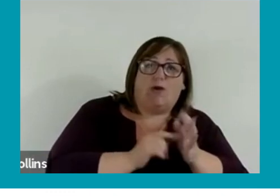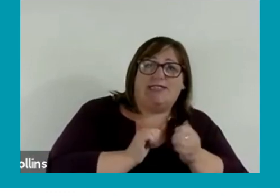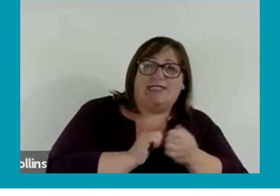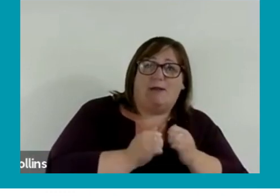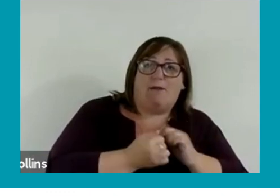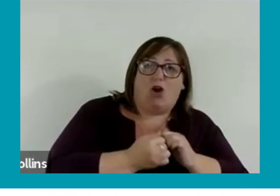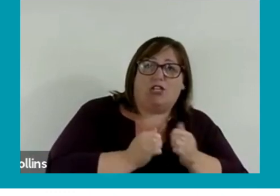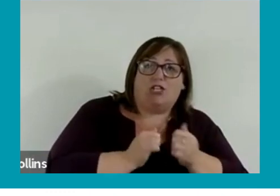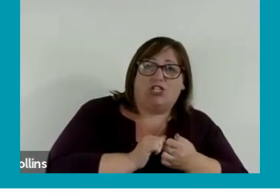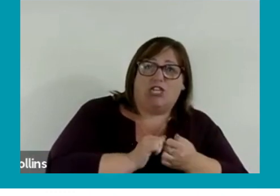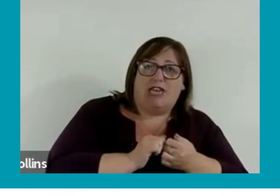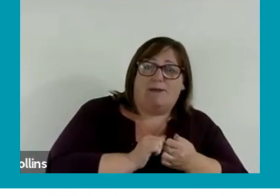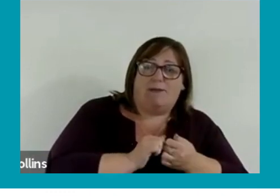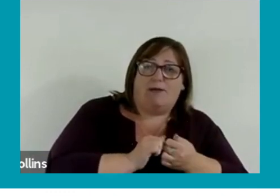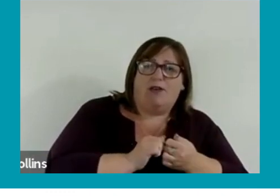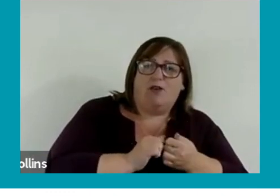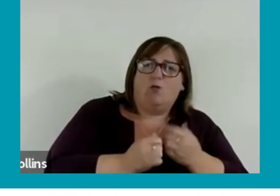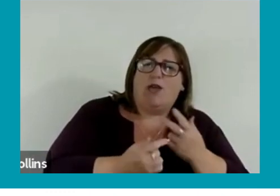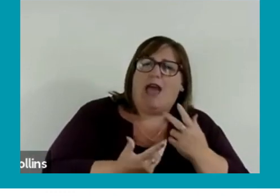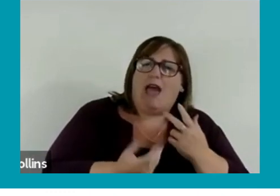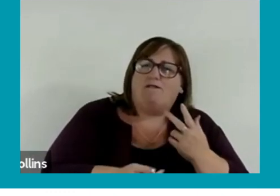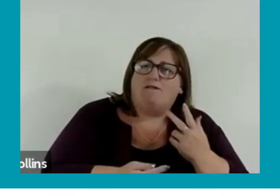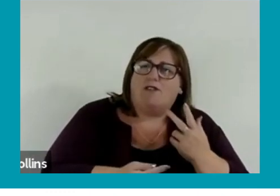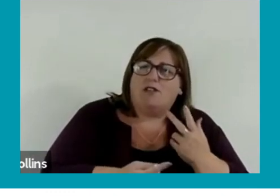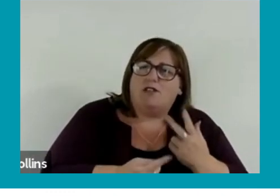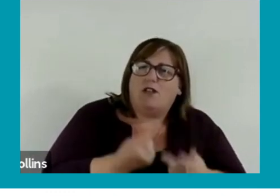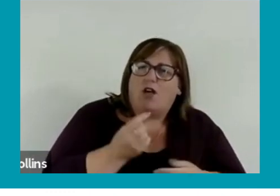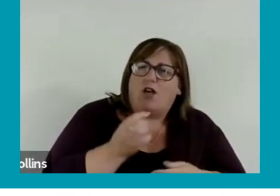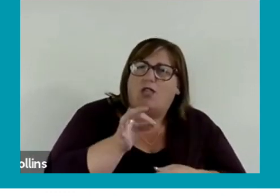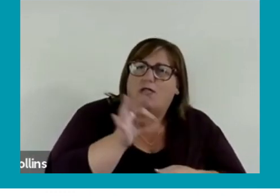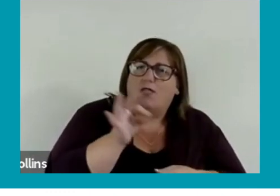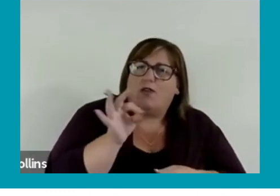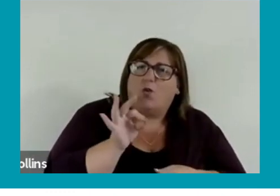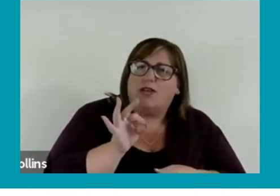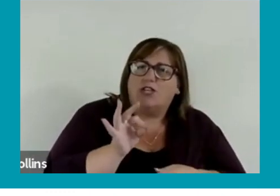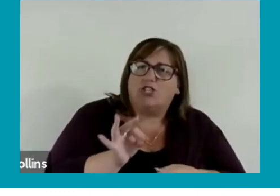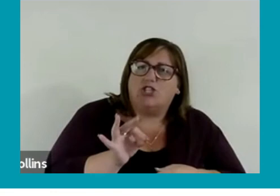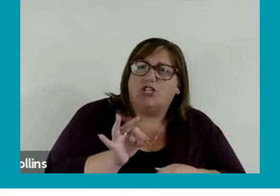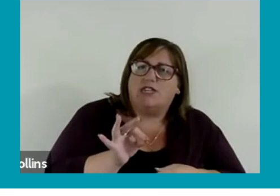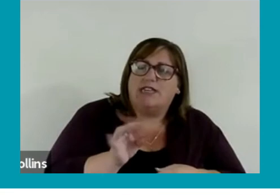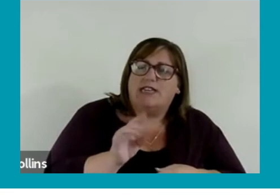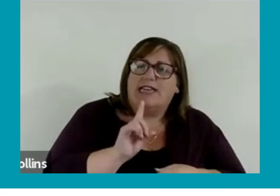another question that's come in and it talks to can you share your diversity and inclusion